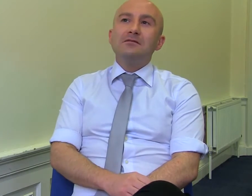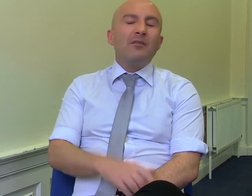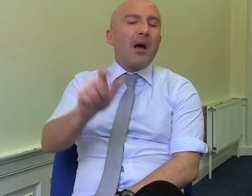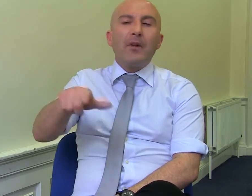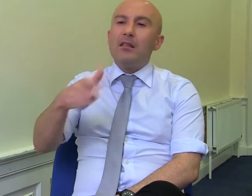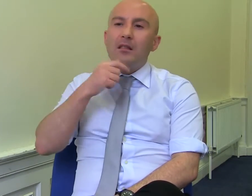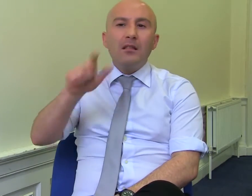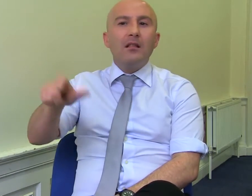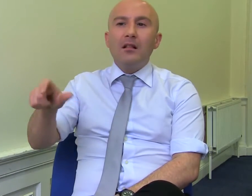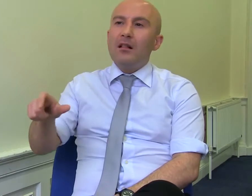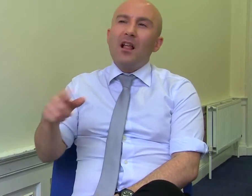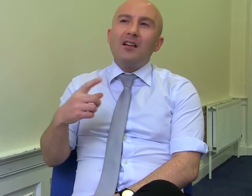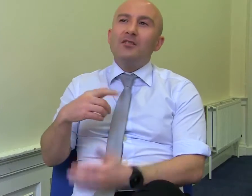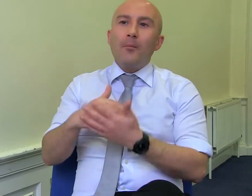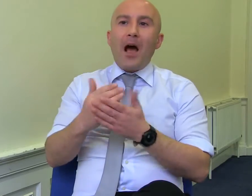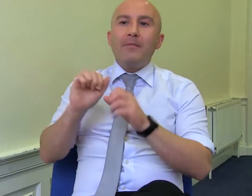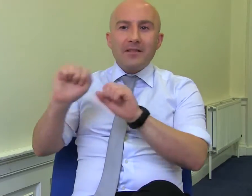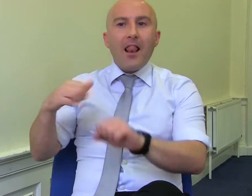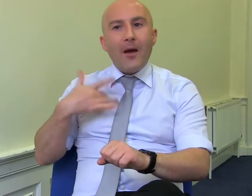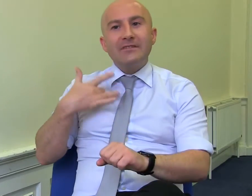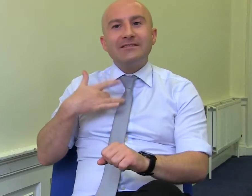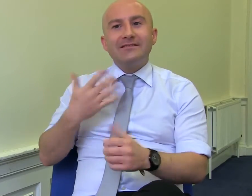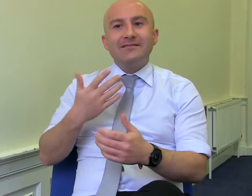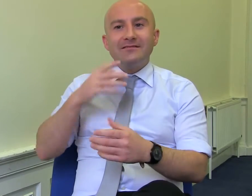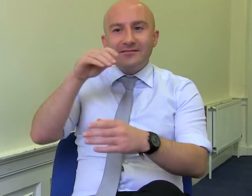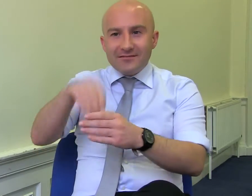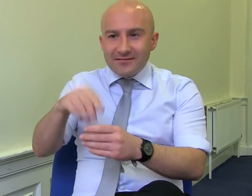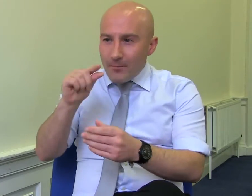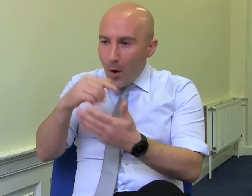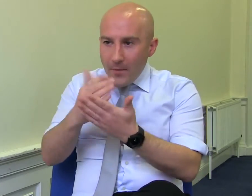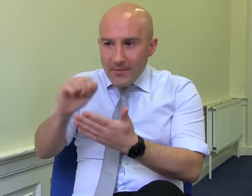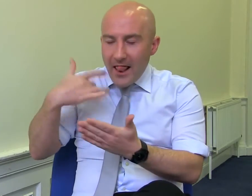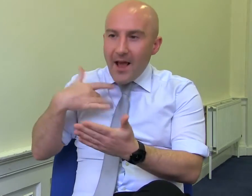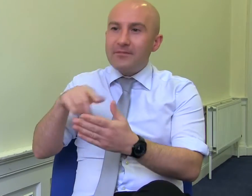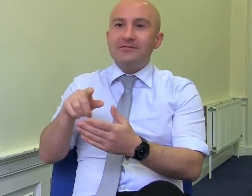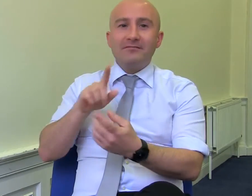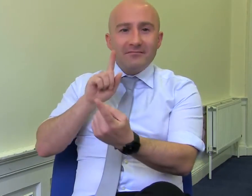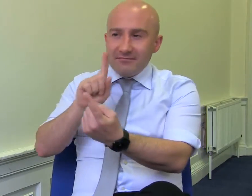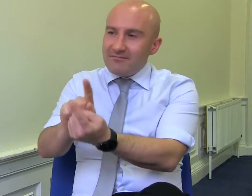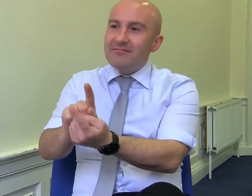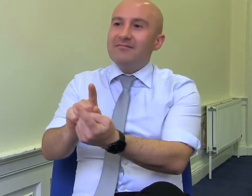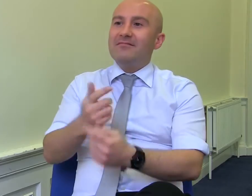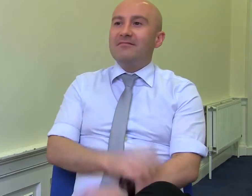I think people and being involved in their lives in some small way.